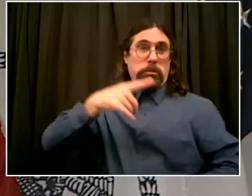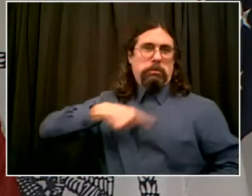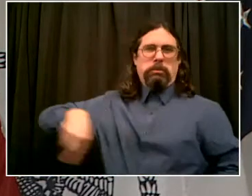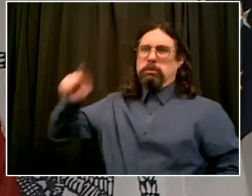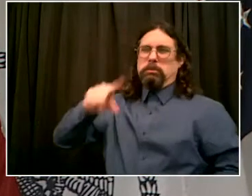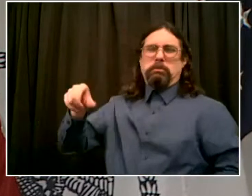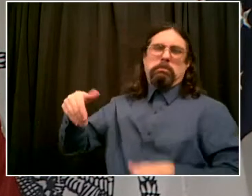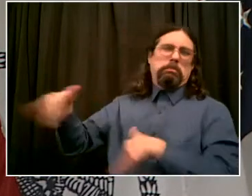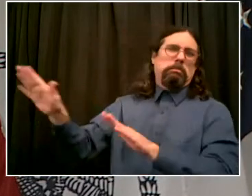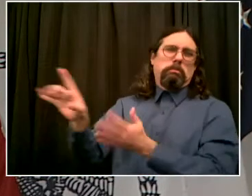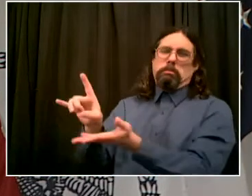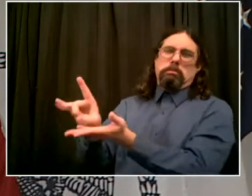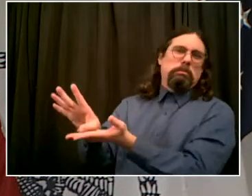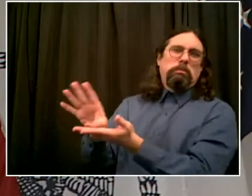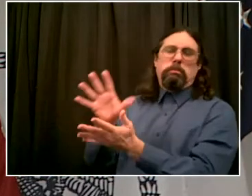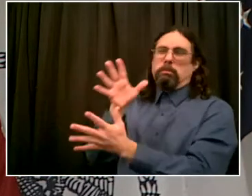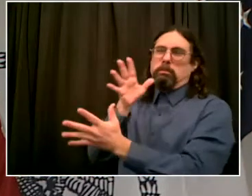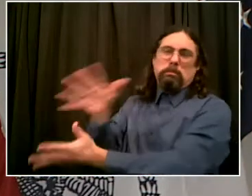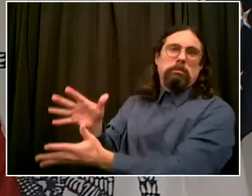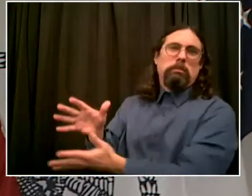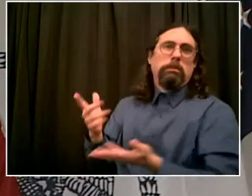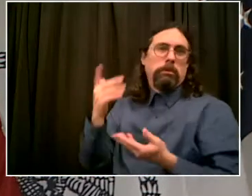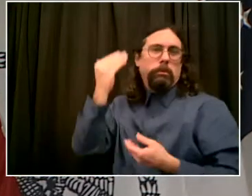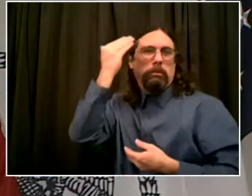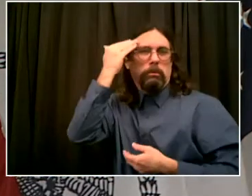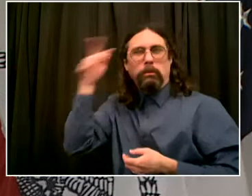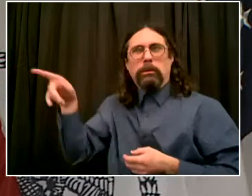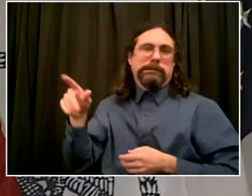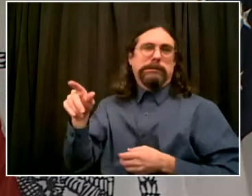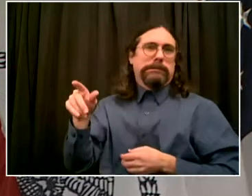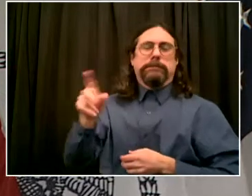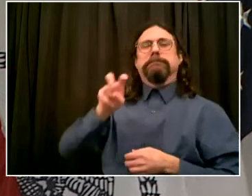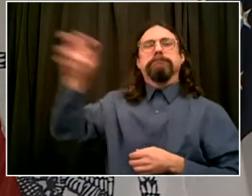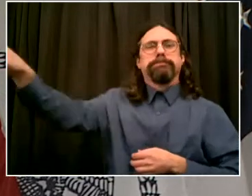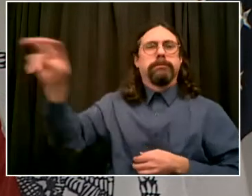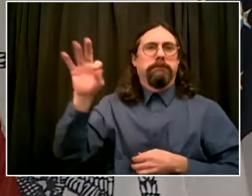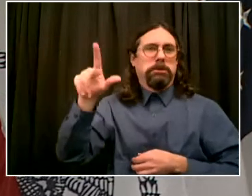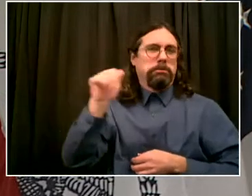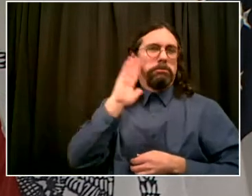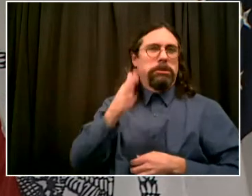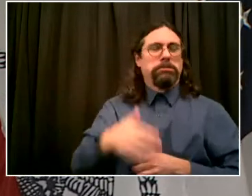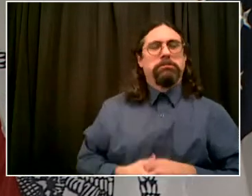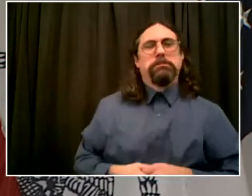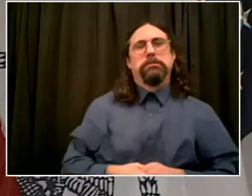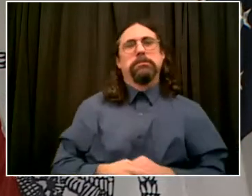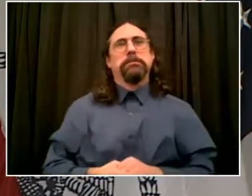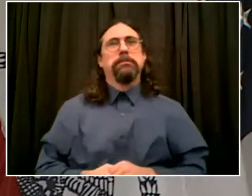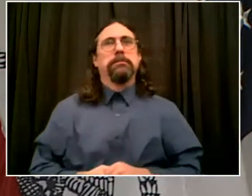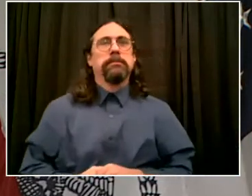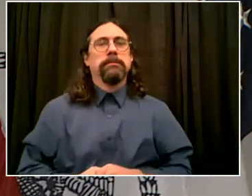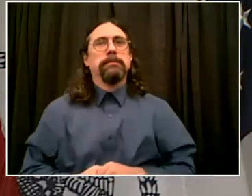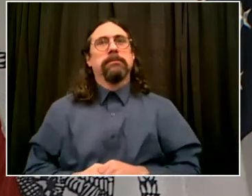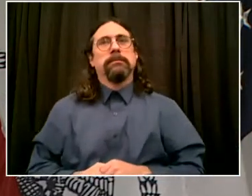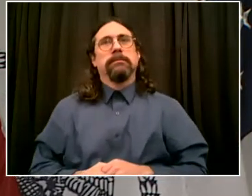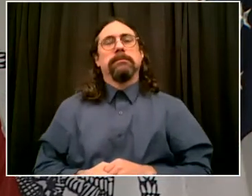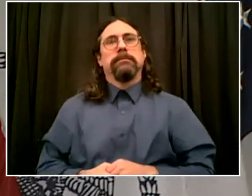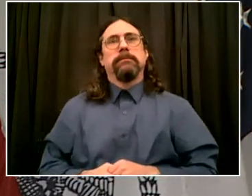AROUND HIM THAT THE PEOPLE OF NEW YORK CITY REJECTED THE ATHRRD EANAND THE E NEGATIVITY HE PERVADED PARTICULARLY AFTER THE HORRIBLE ROLE HE PLAYED IN N